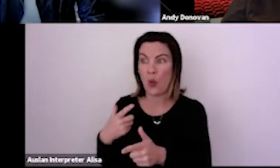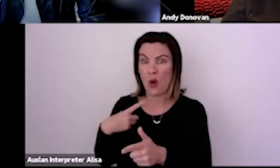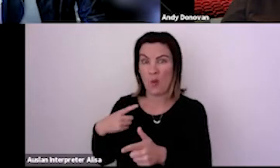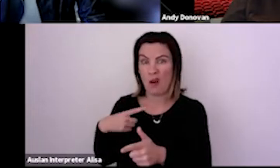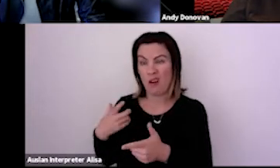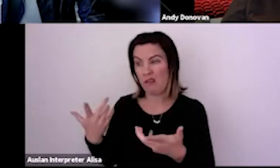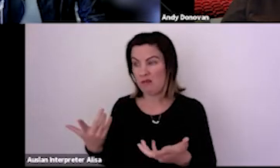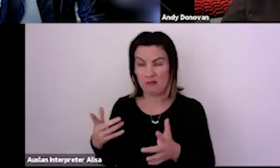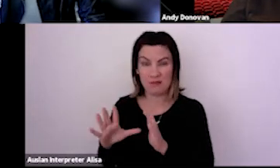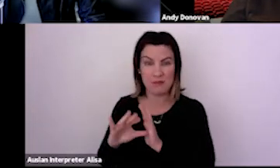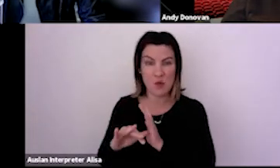potentially affecting ever events.